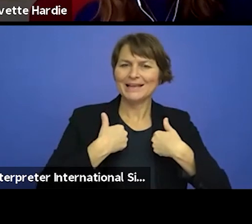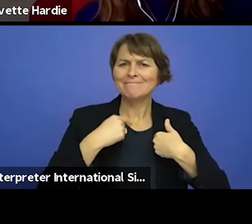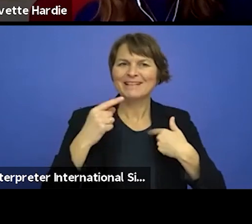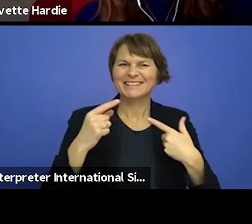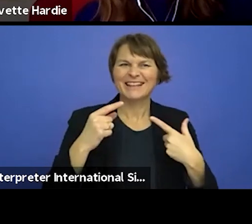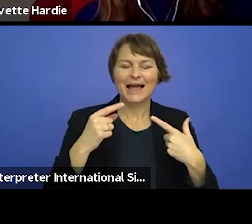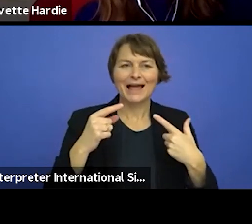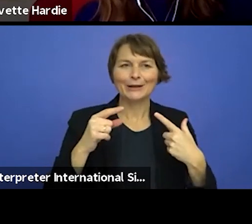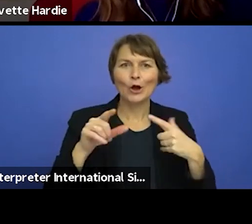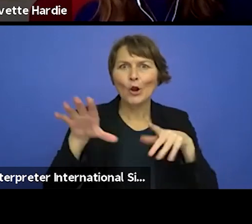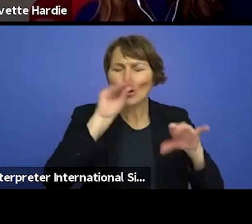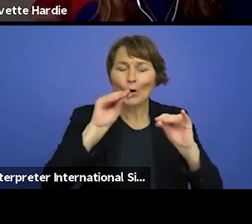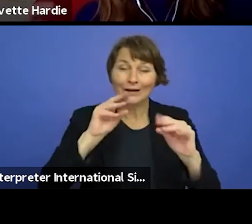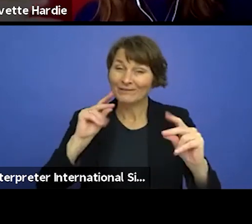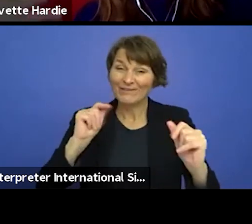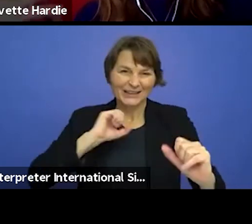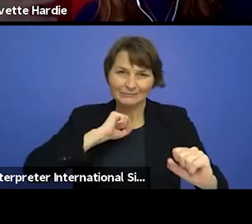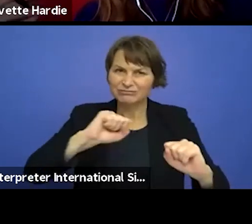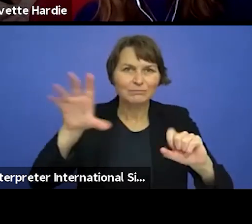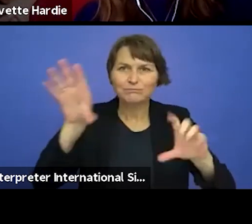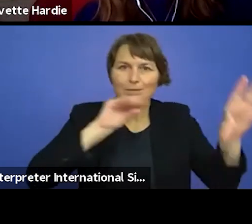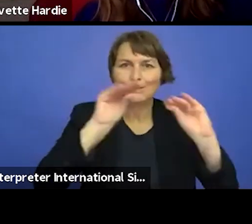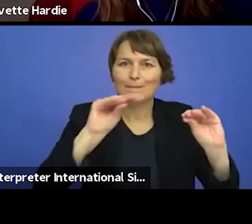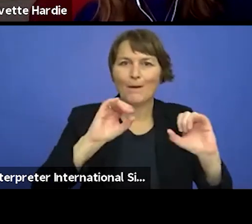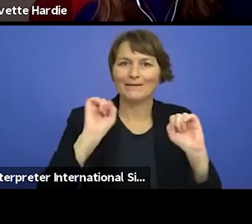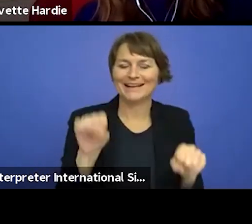so I think this is a very good thing you know that's that I would like to talk about mostly